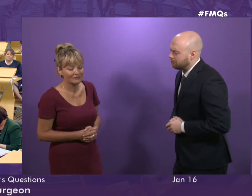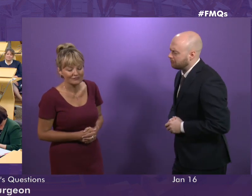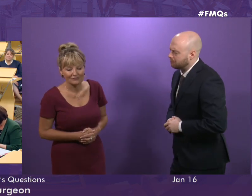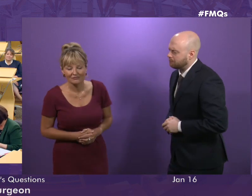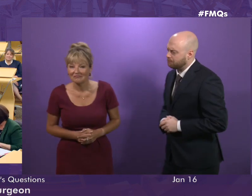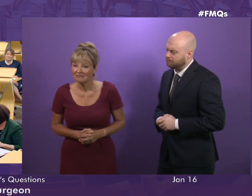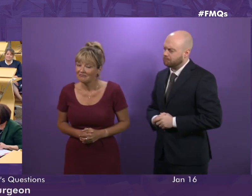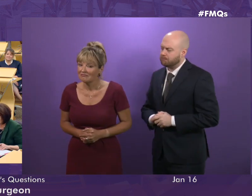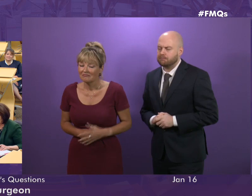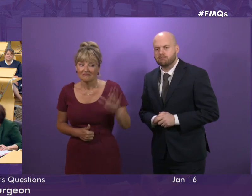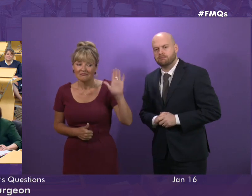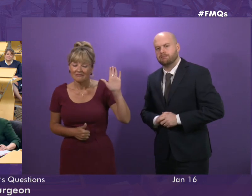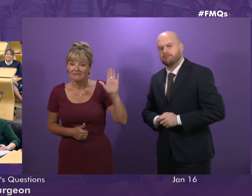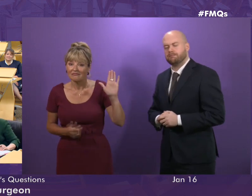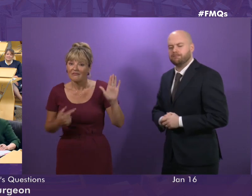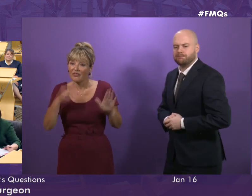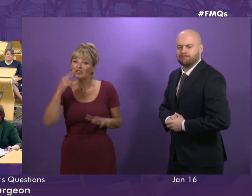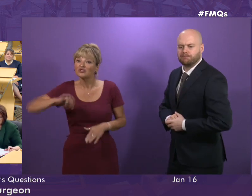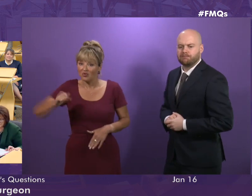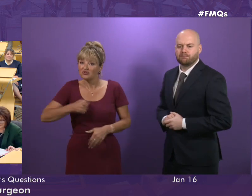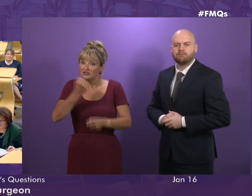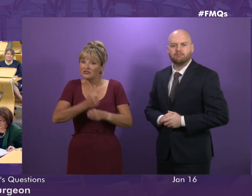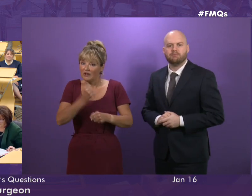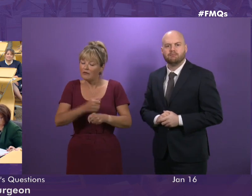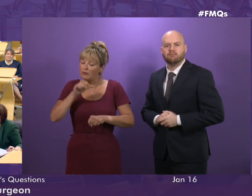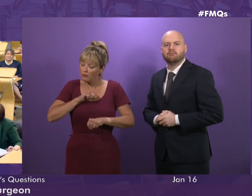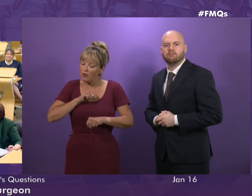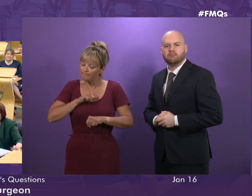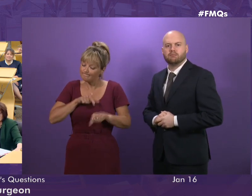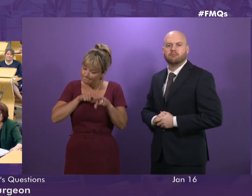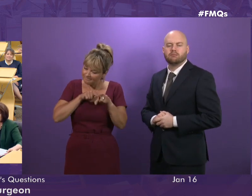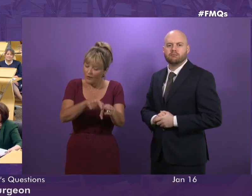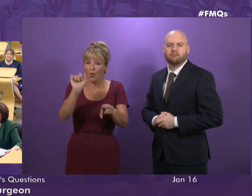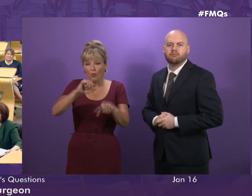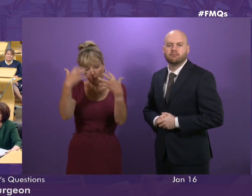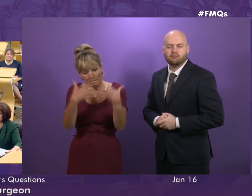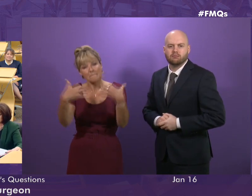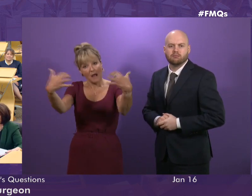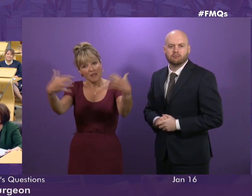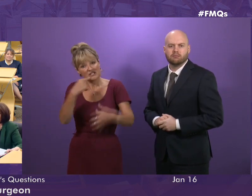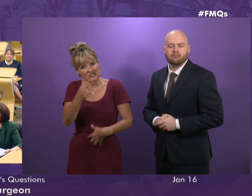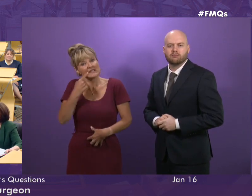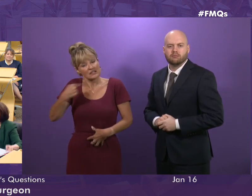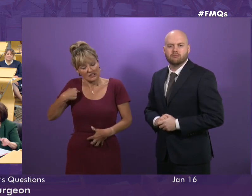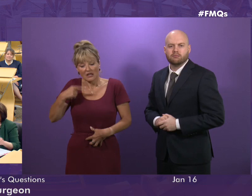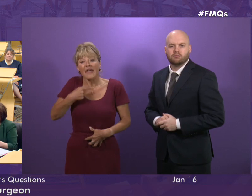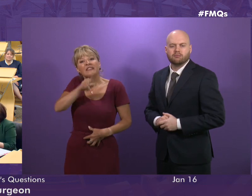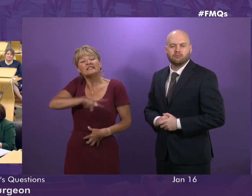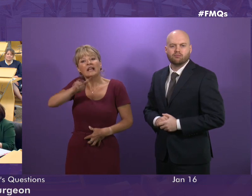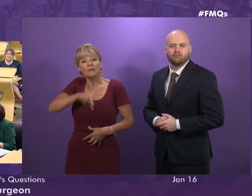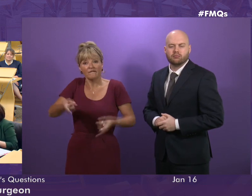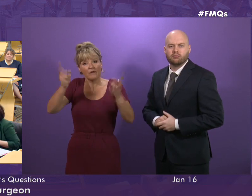The Scottish Government will abide by the decision of Parliament yesterday and the Deputy First Minister will set out in due course how that will be taken forward.